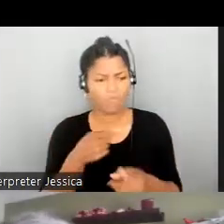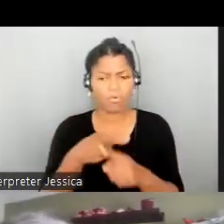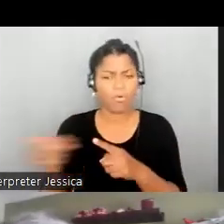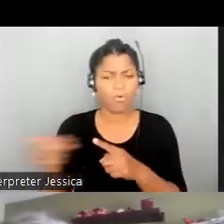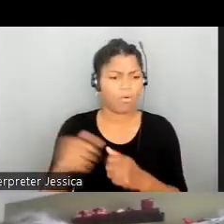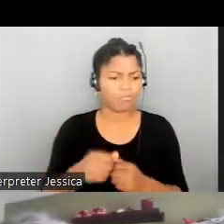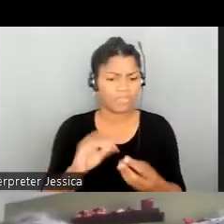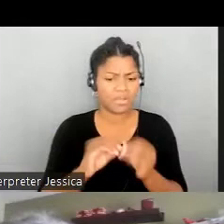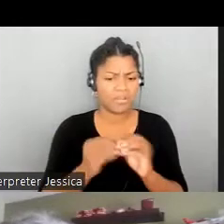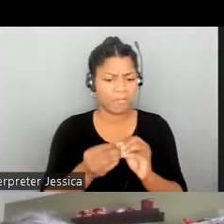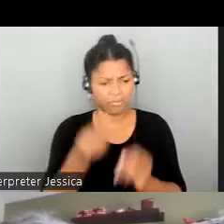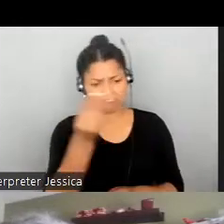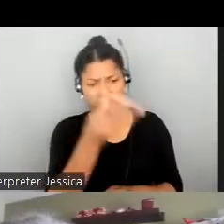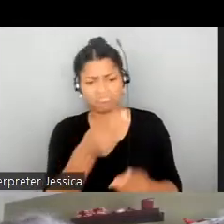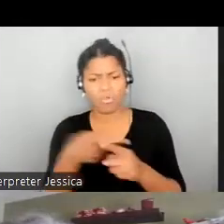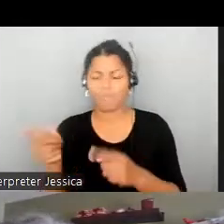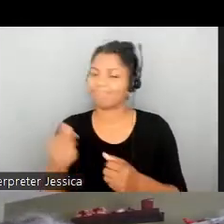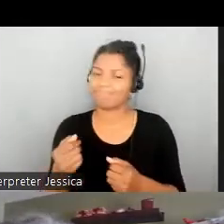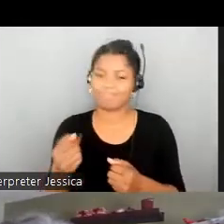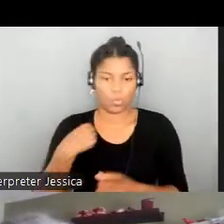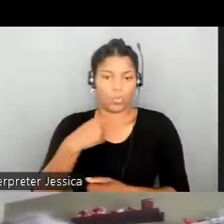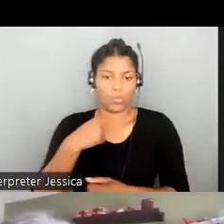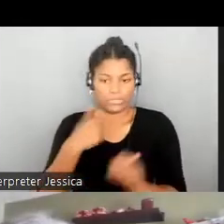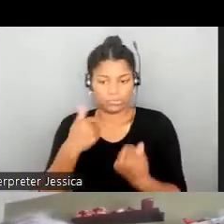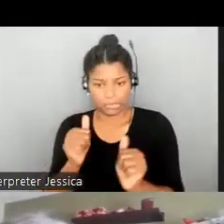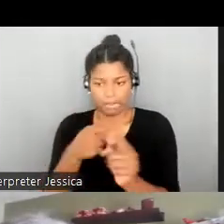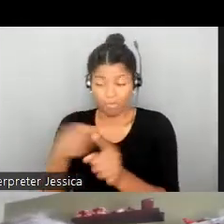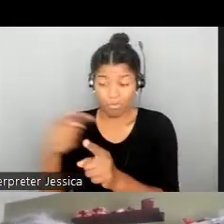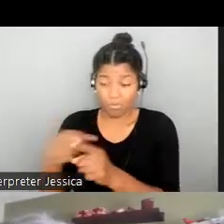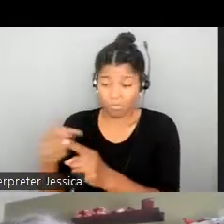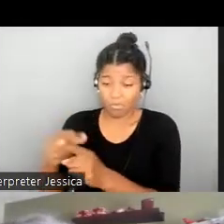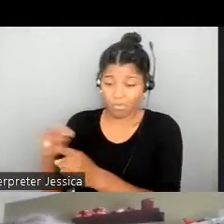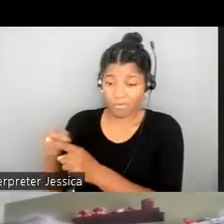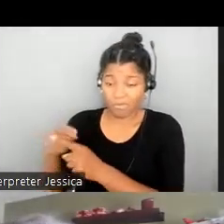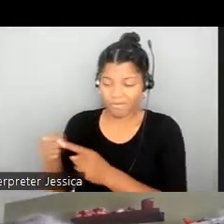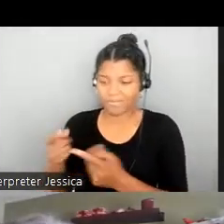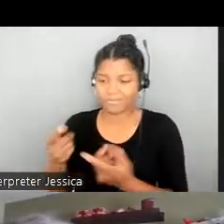We try to do the calling and might do a warm transfer and work with them to see if there